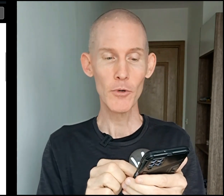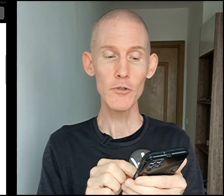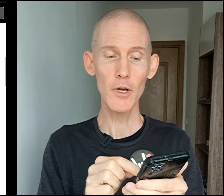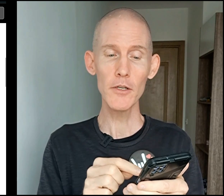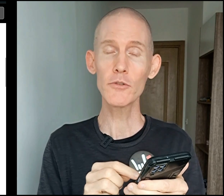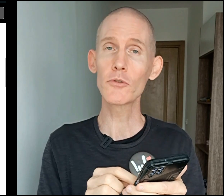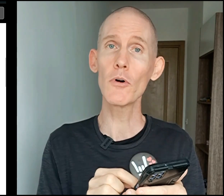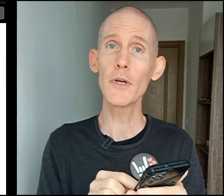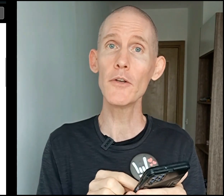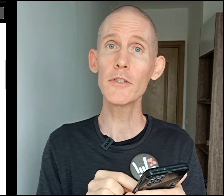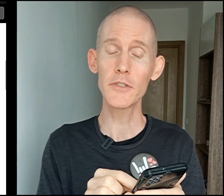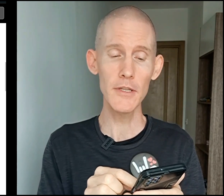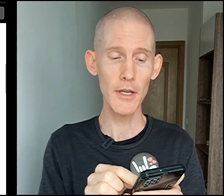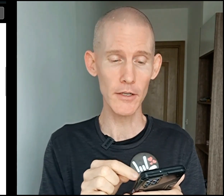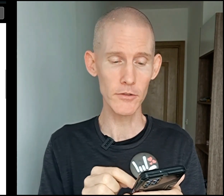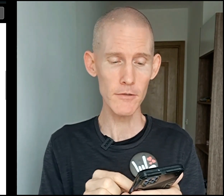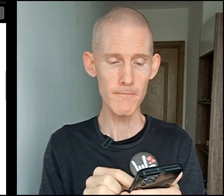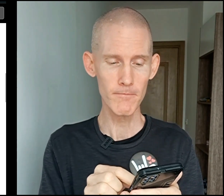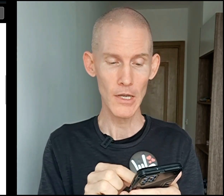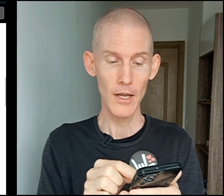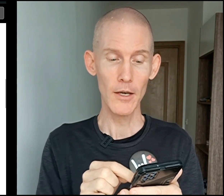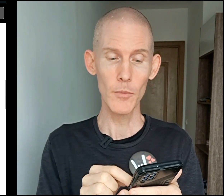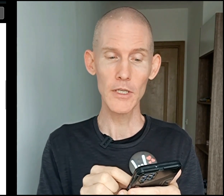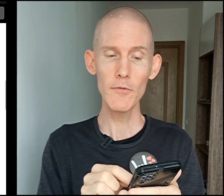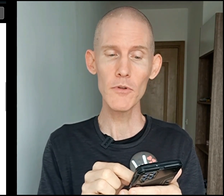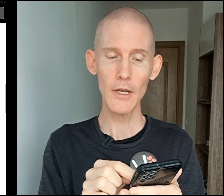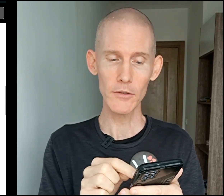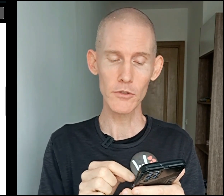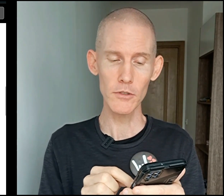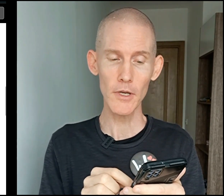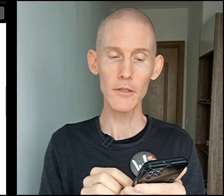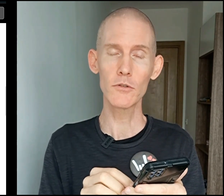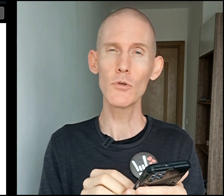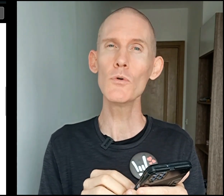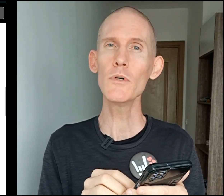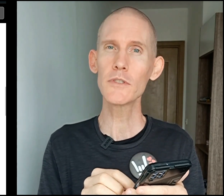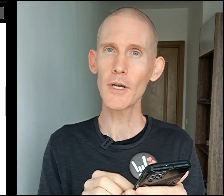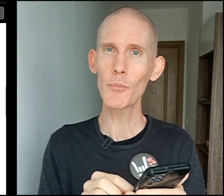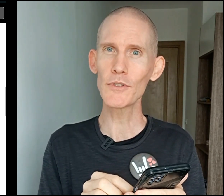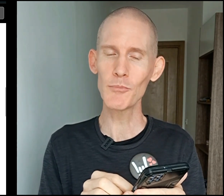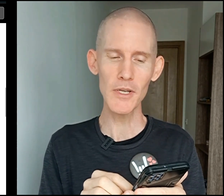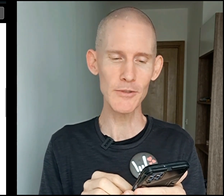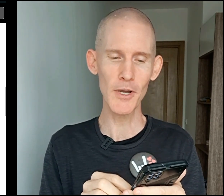when you're ready, you can scroll down, you can see the answer and I'm going to give you the answer at 2 separate speeds